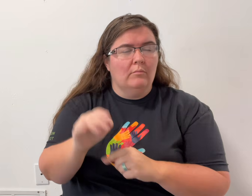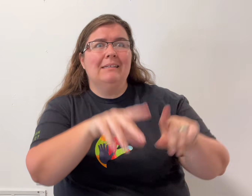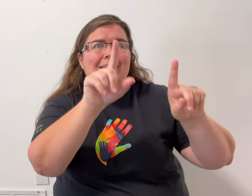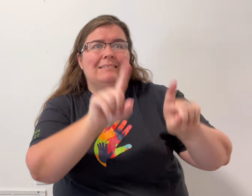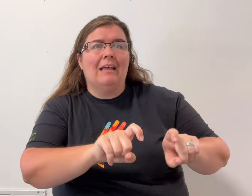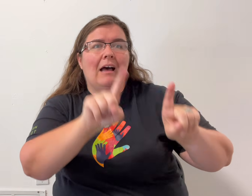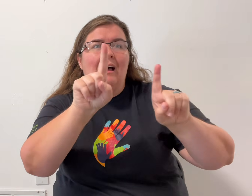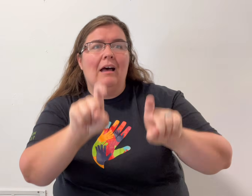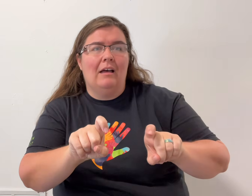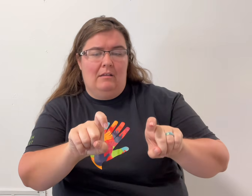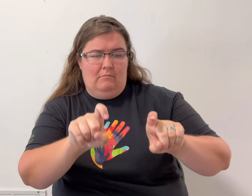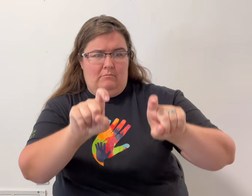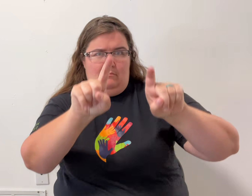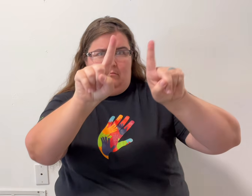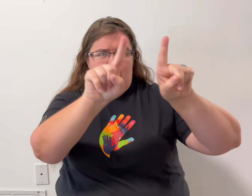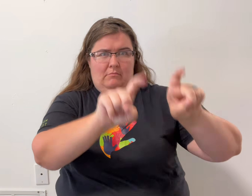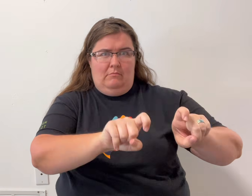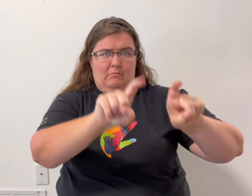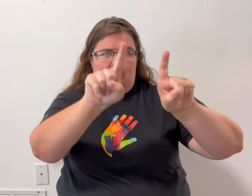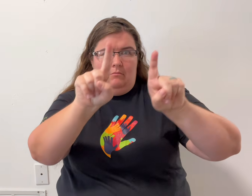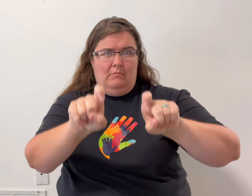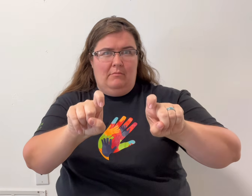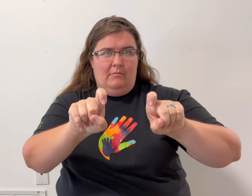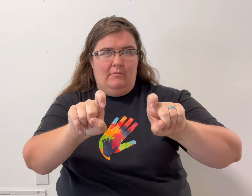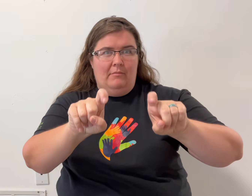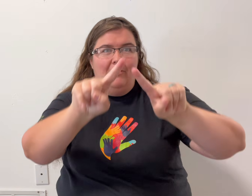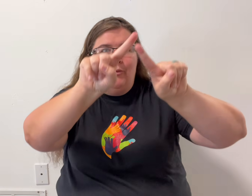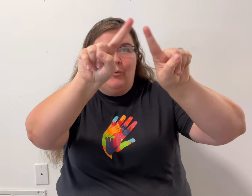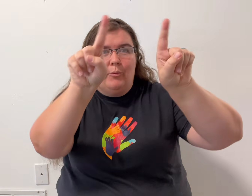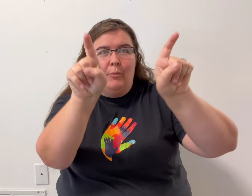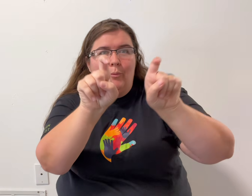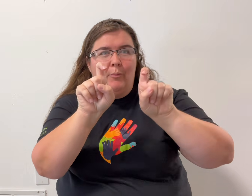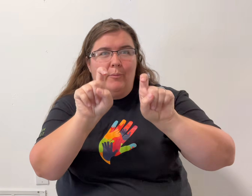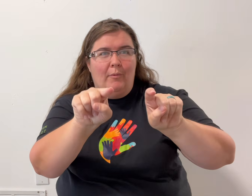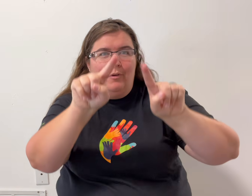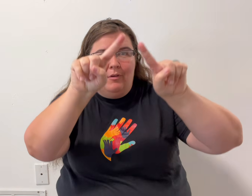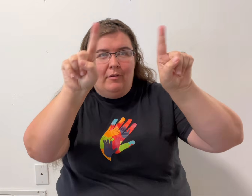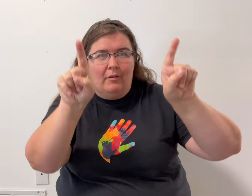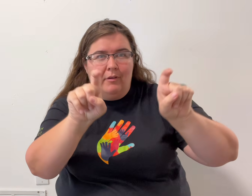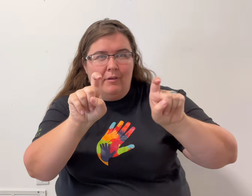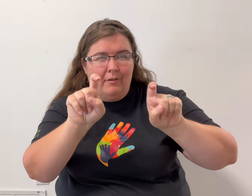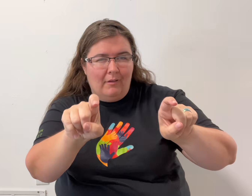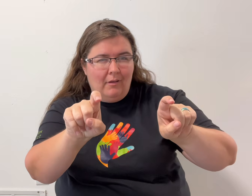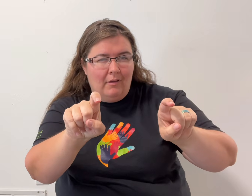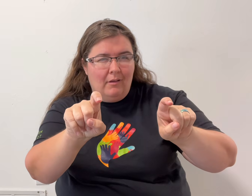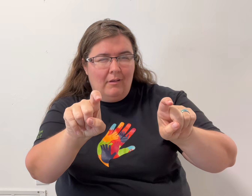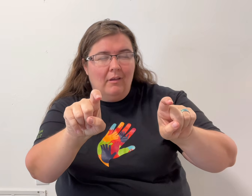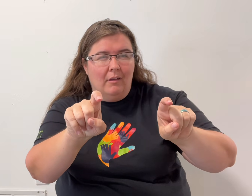then she signs TEST Like you're signing question marks with both hands (like exam)